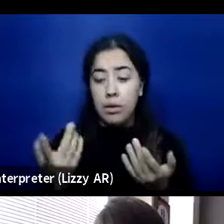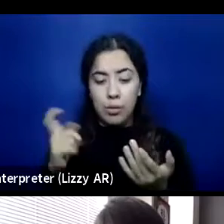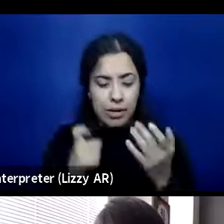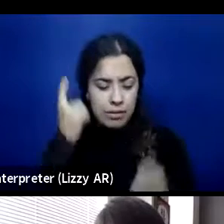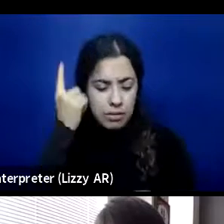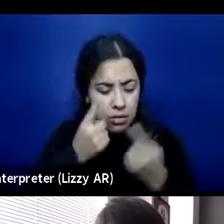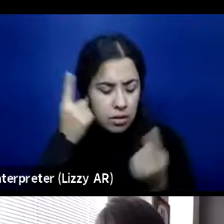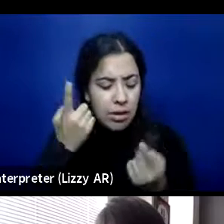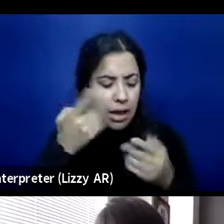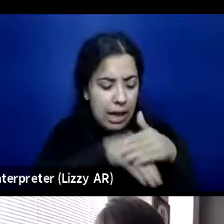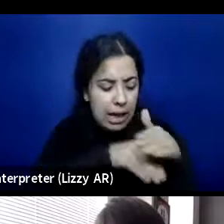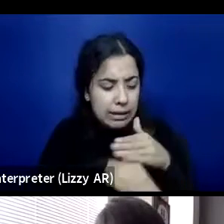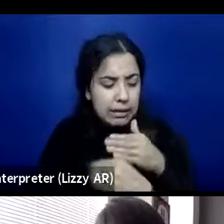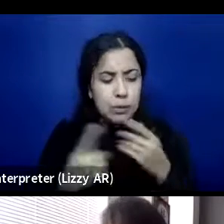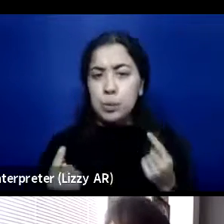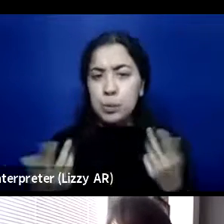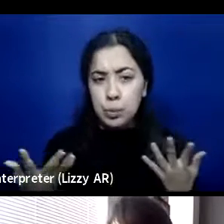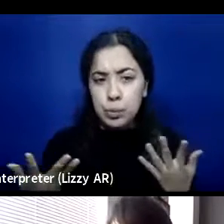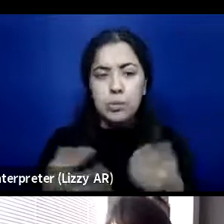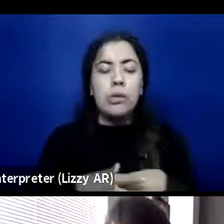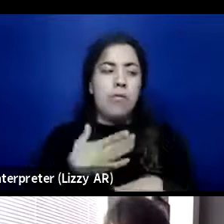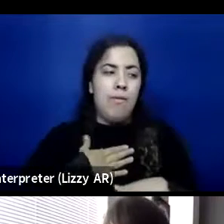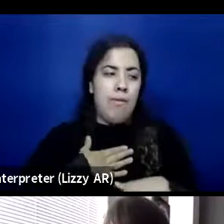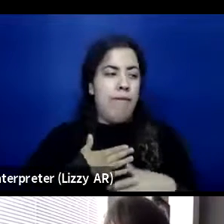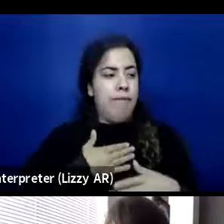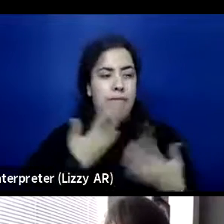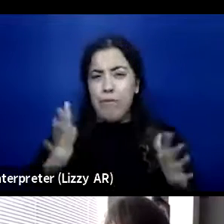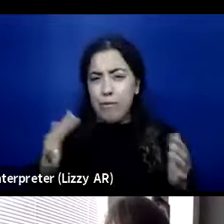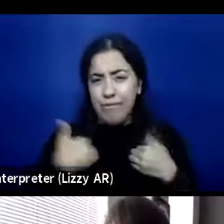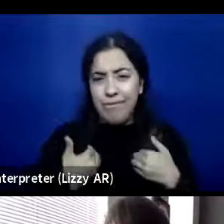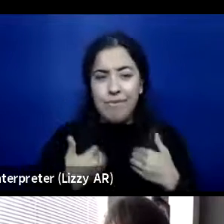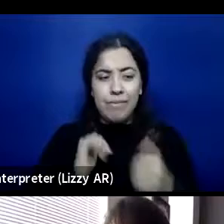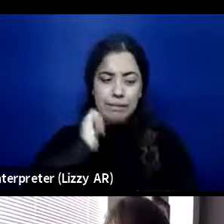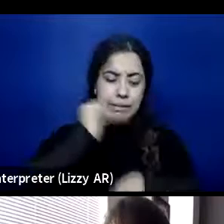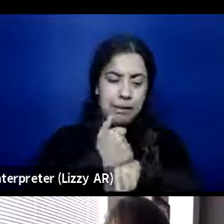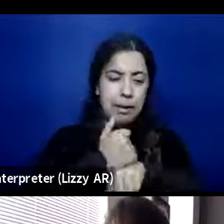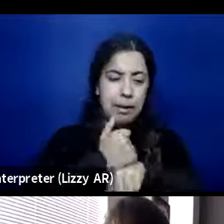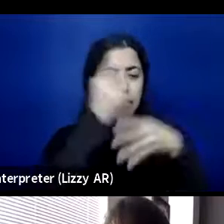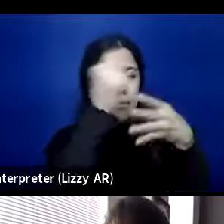we have a set of regulations and requirements from the Federal Communications Commission